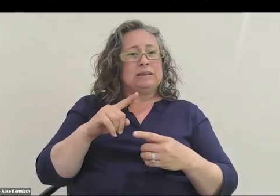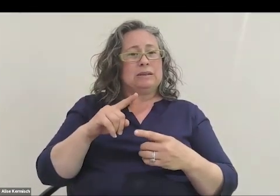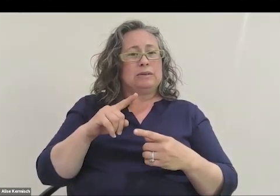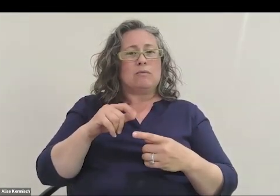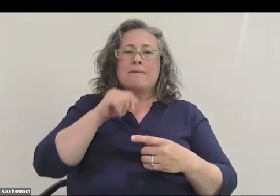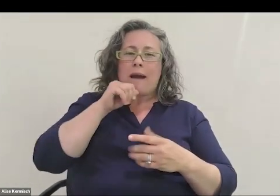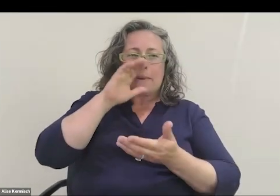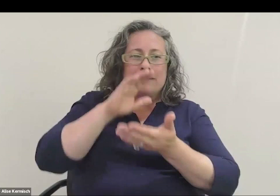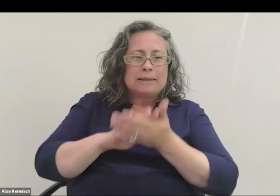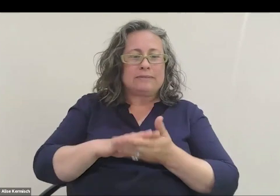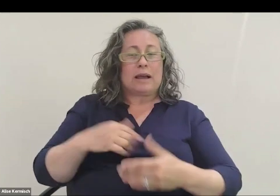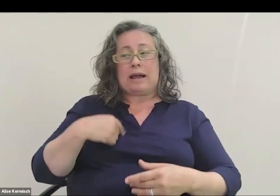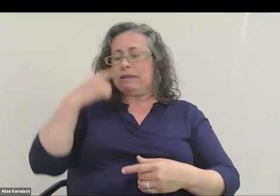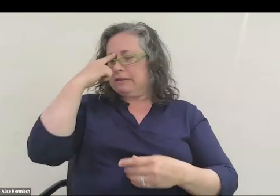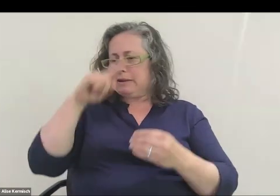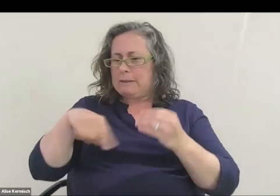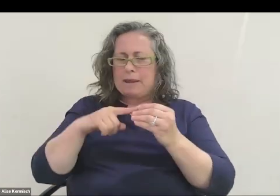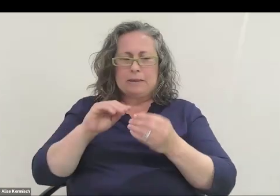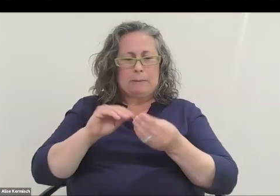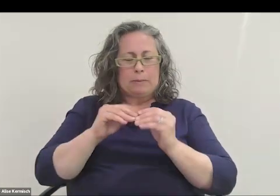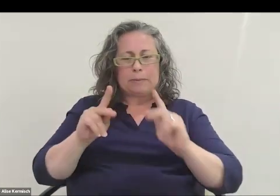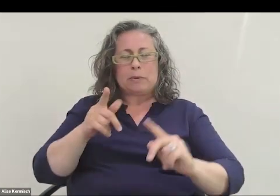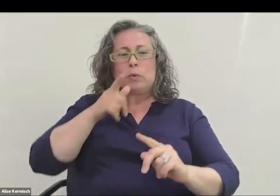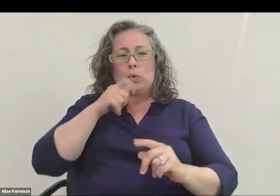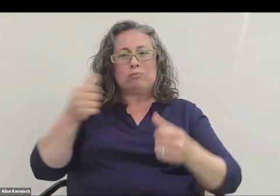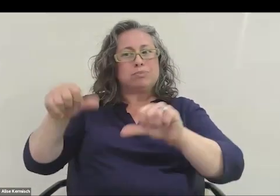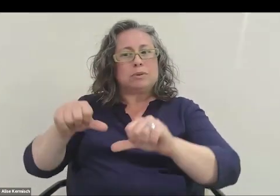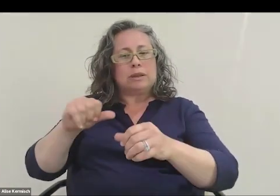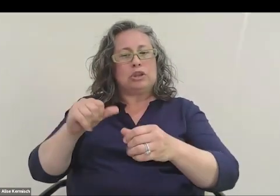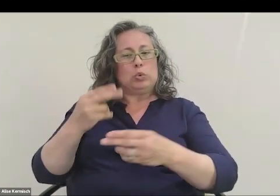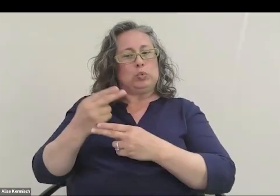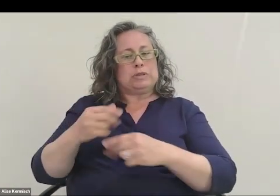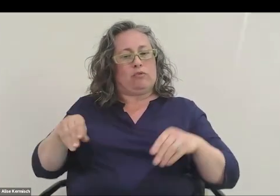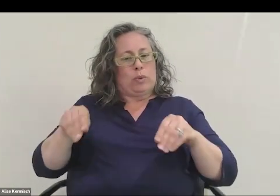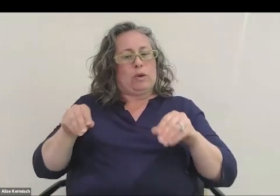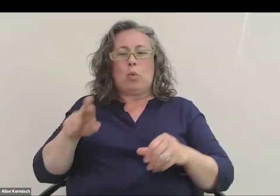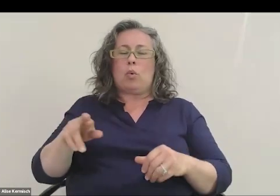I think about the number of people who are denied the use of wheelchairs or discouraged by their physicians or not allowed